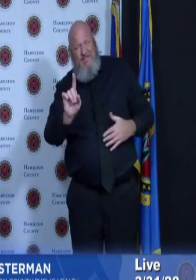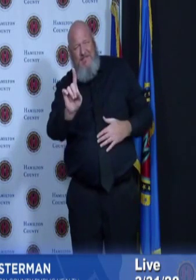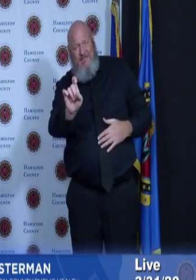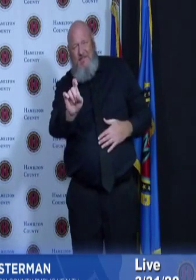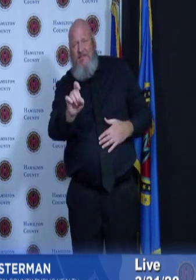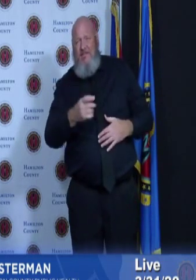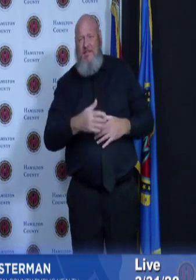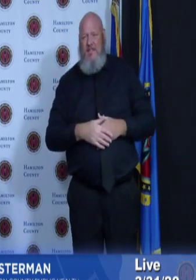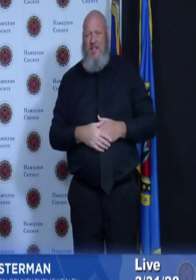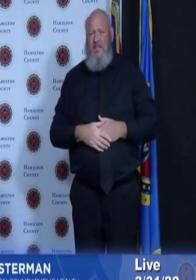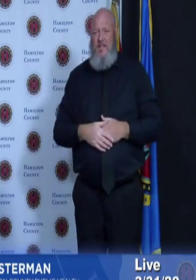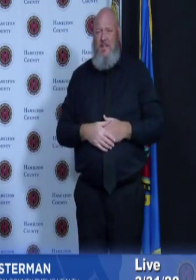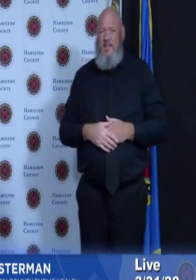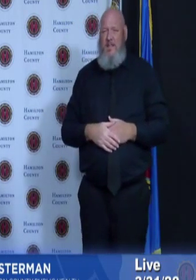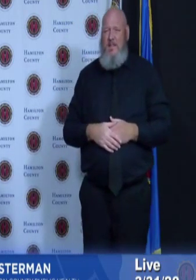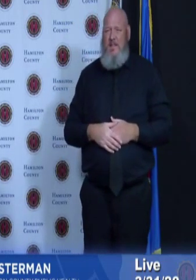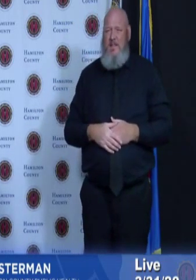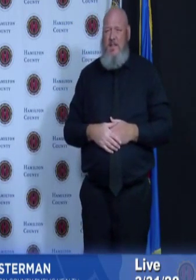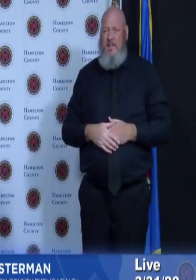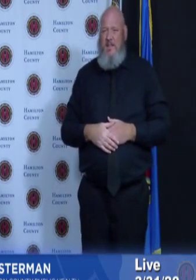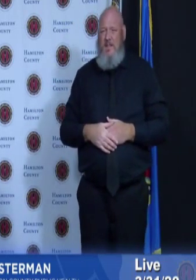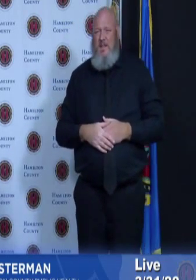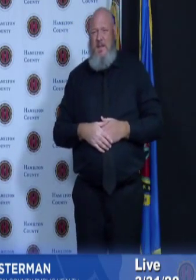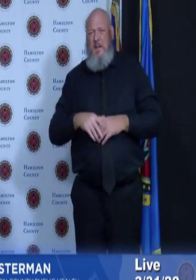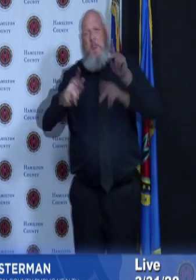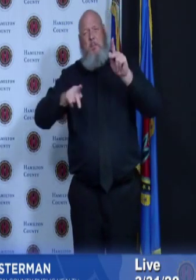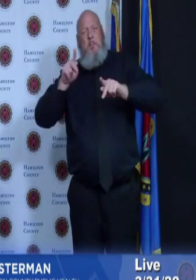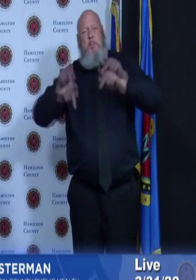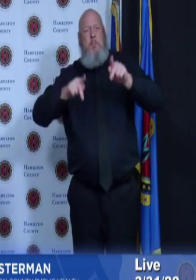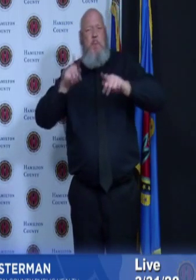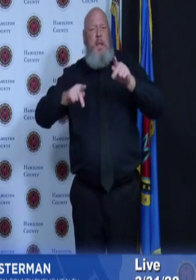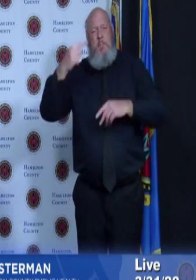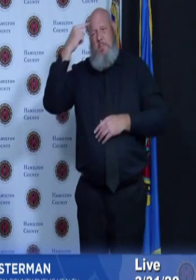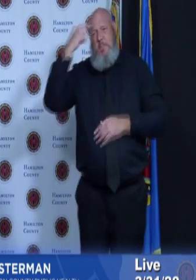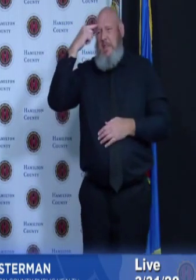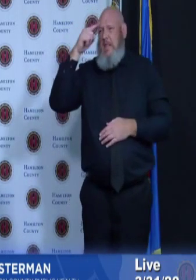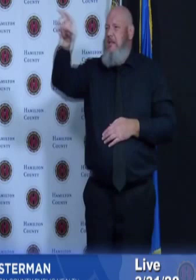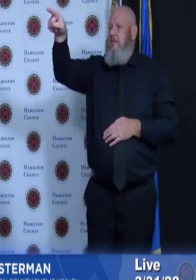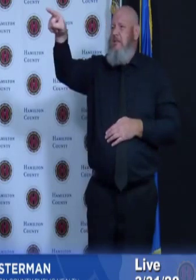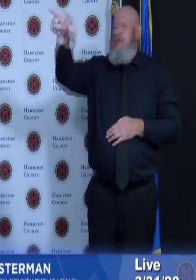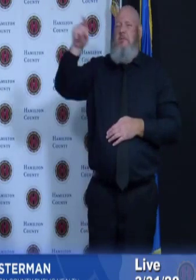get through through these people that it means everyone including you thank you